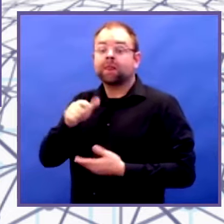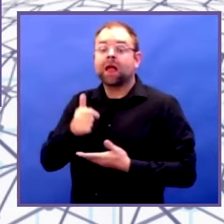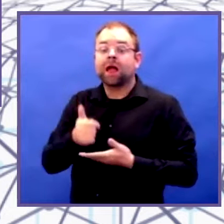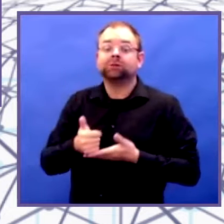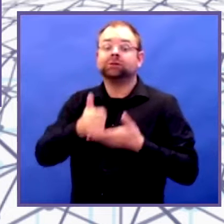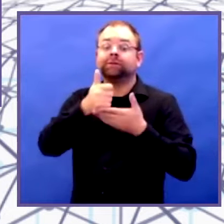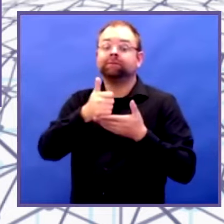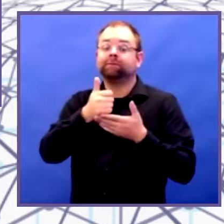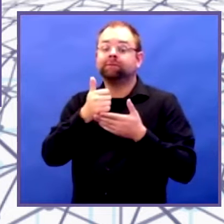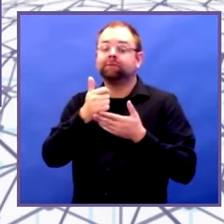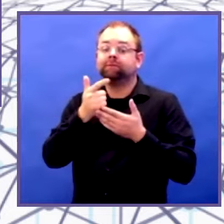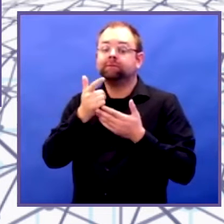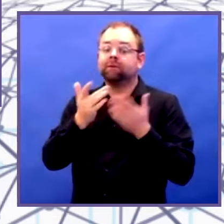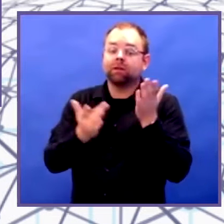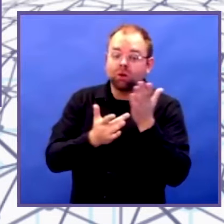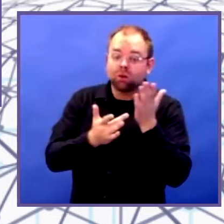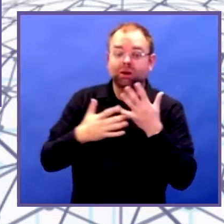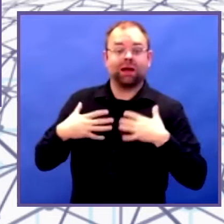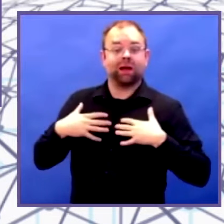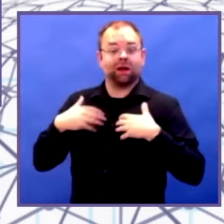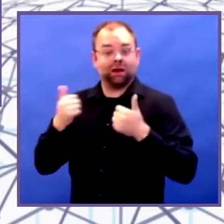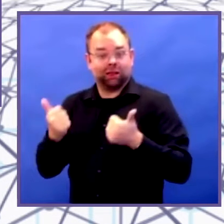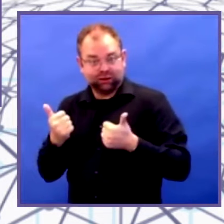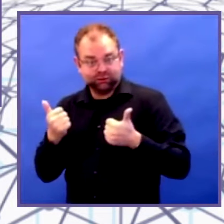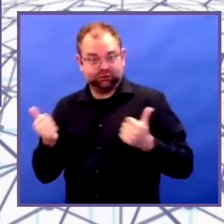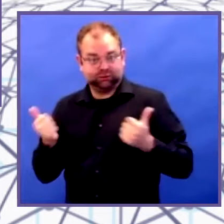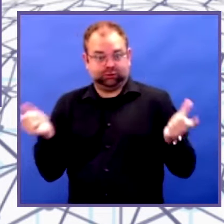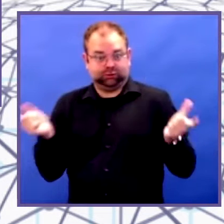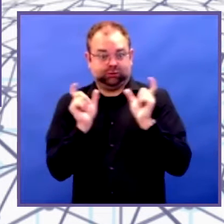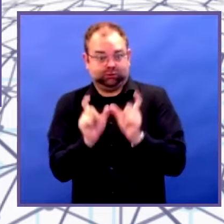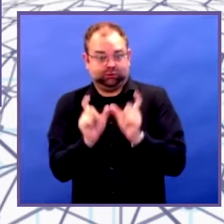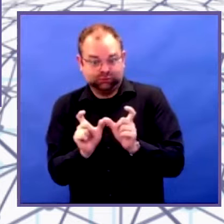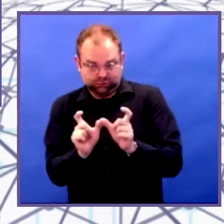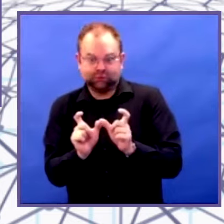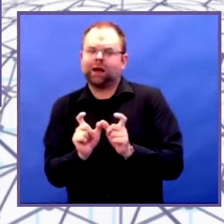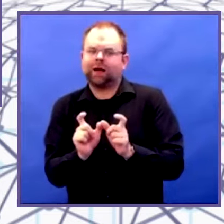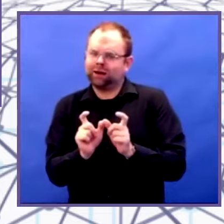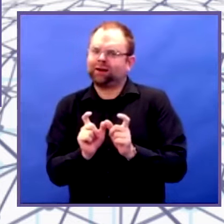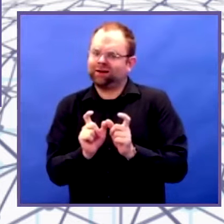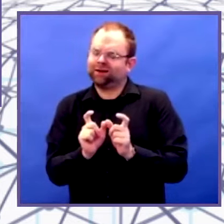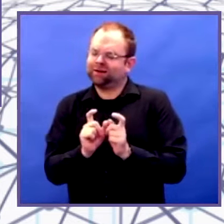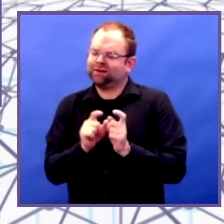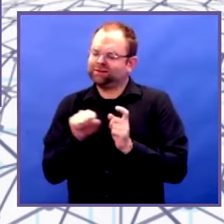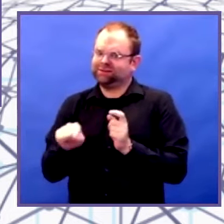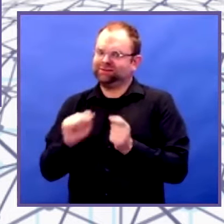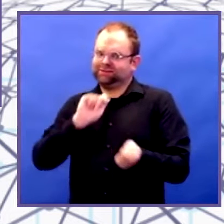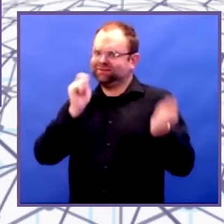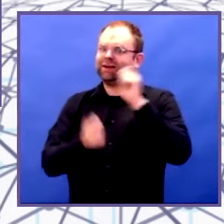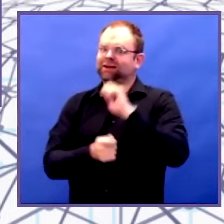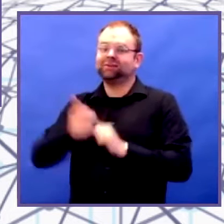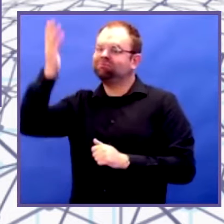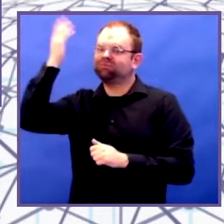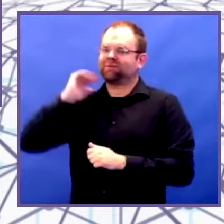And this GDI disability Summit, it's a great moment for us to reflect on some of those changes.